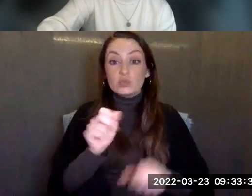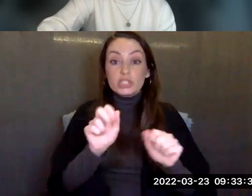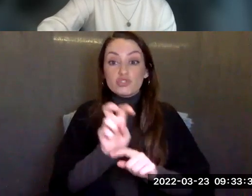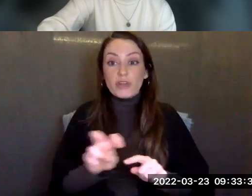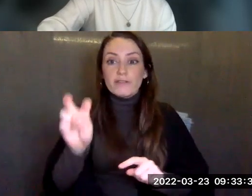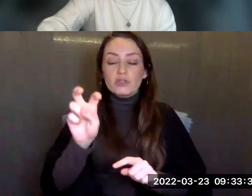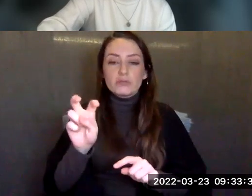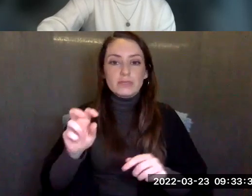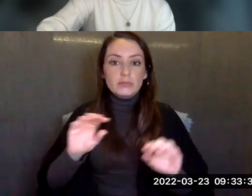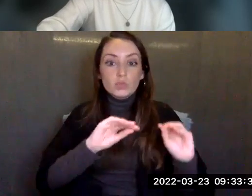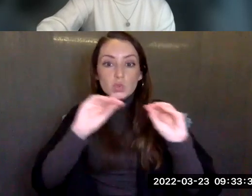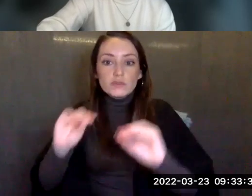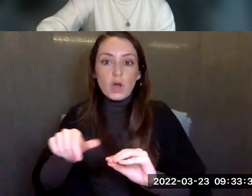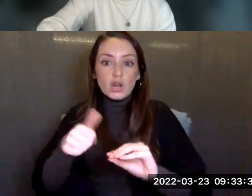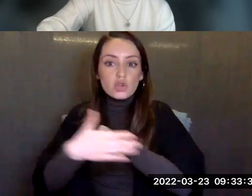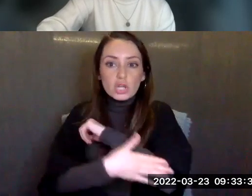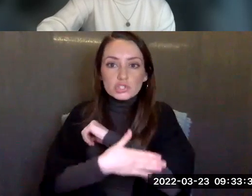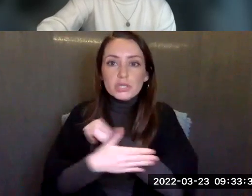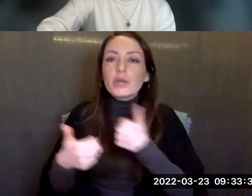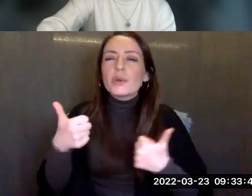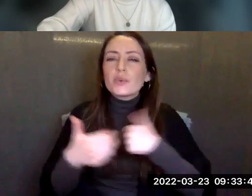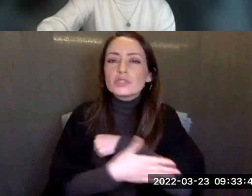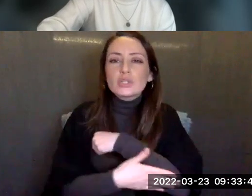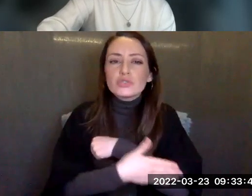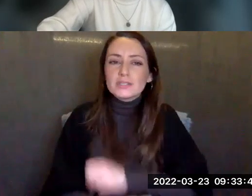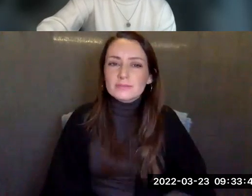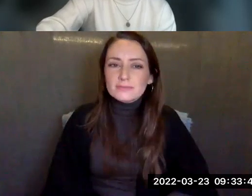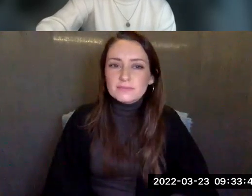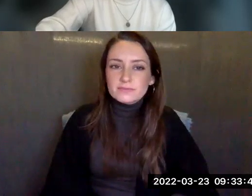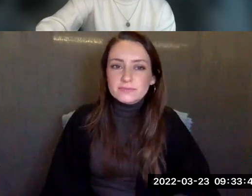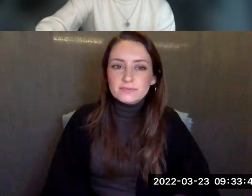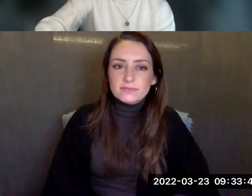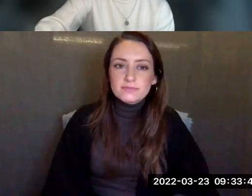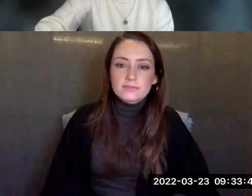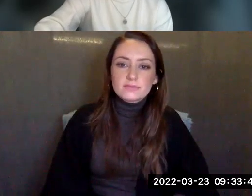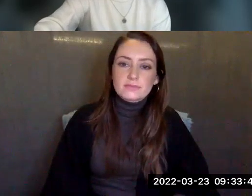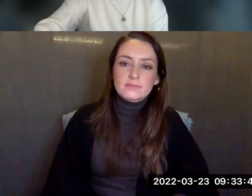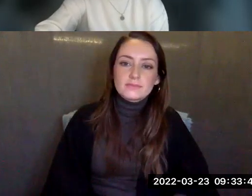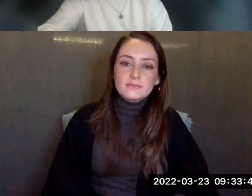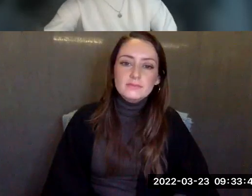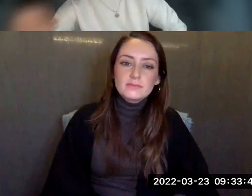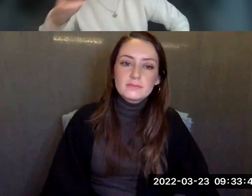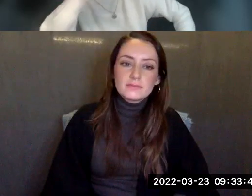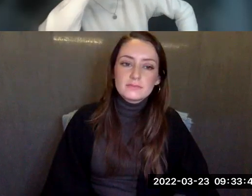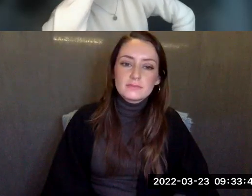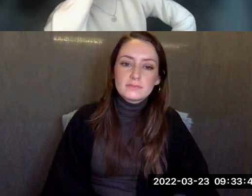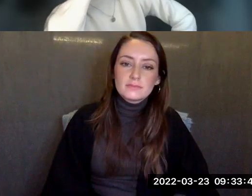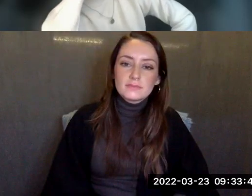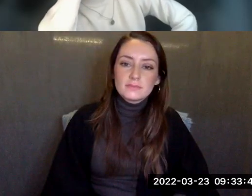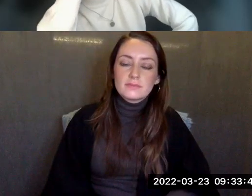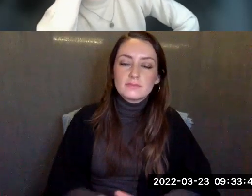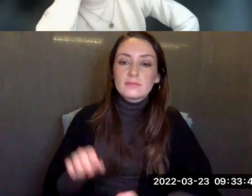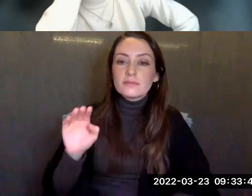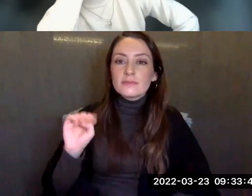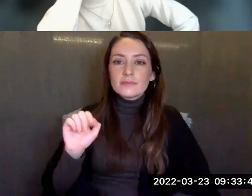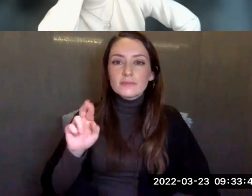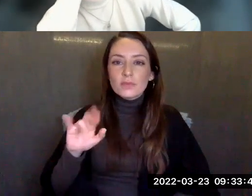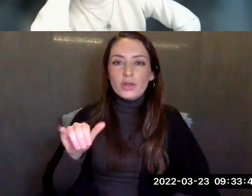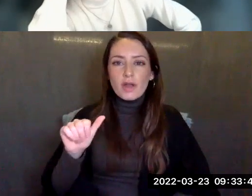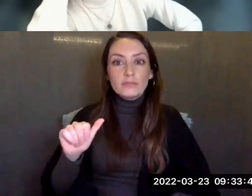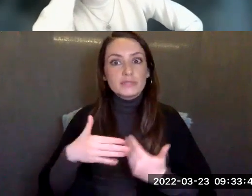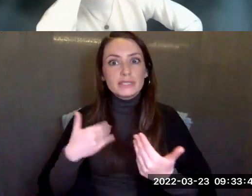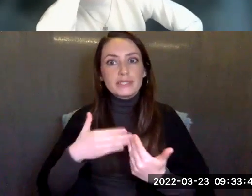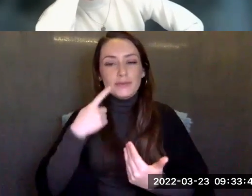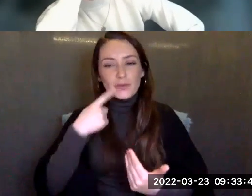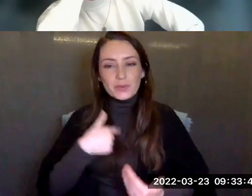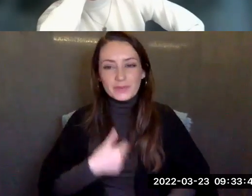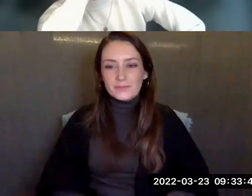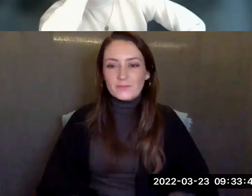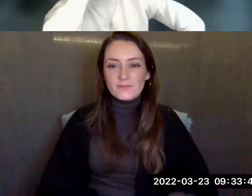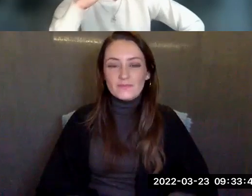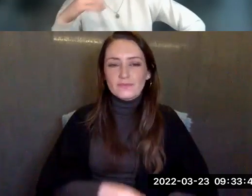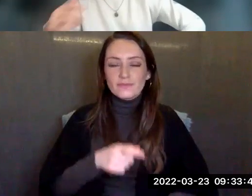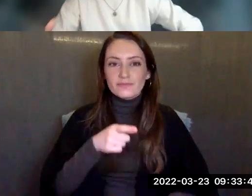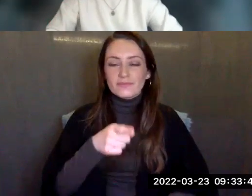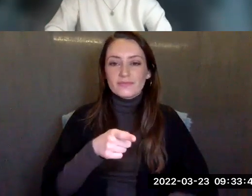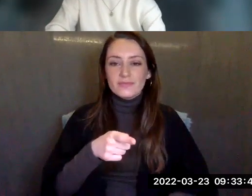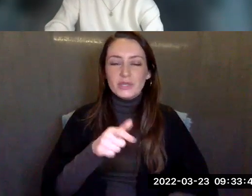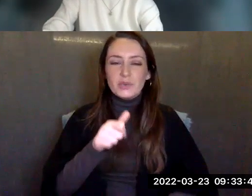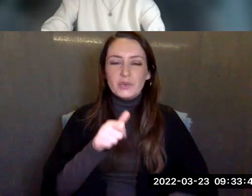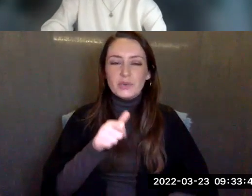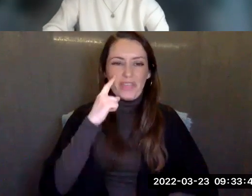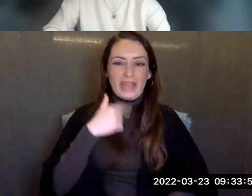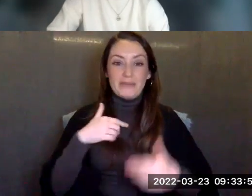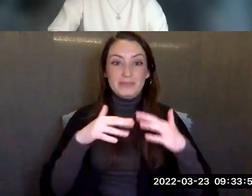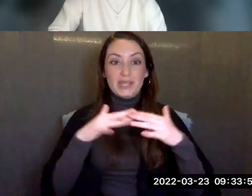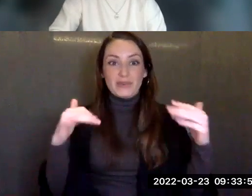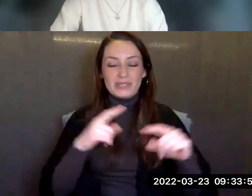Which country would that be? Oh, this is easy for me and you're not going to think i'm so diverse, but it is, I guess, an appeal to the American piece.